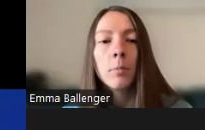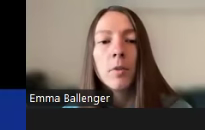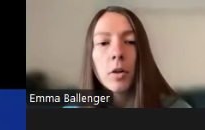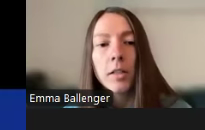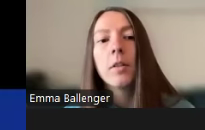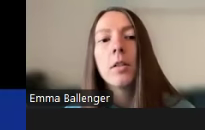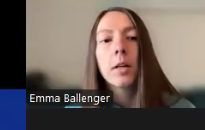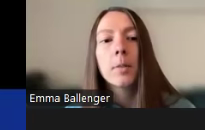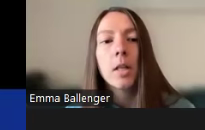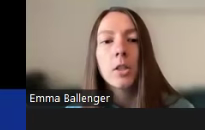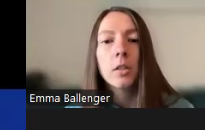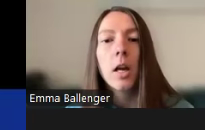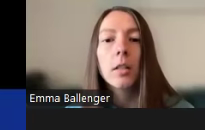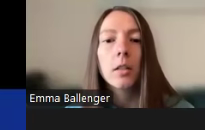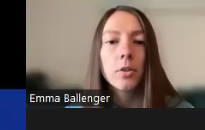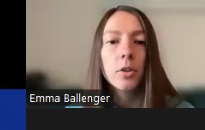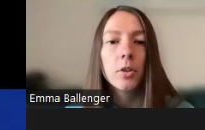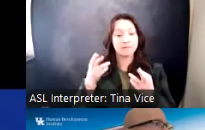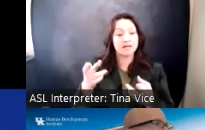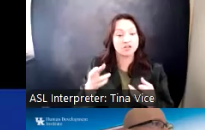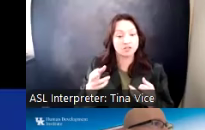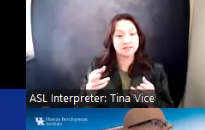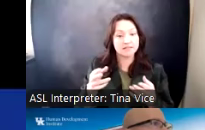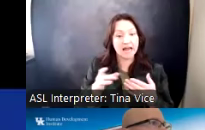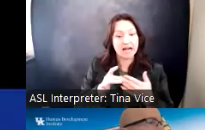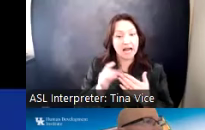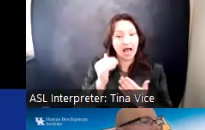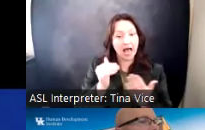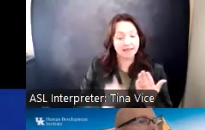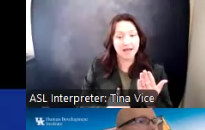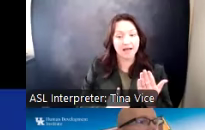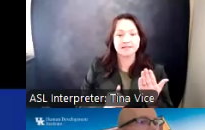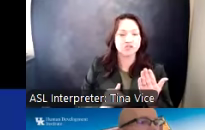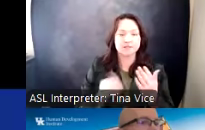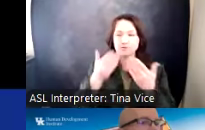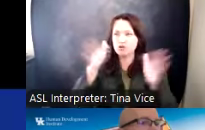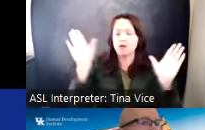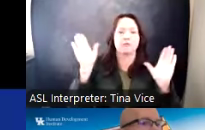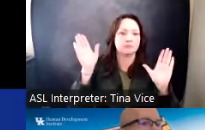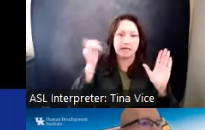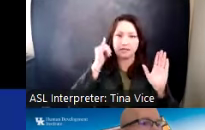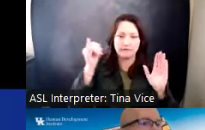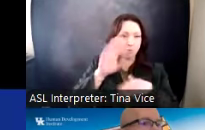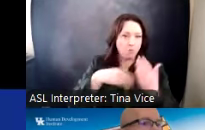activity recommendations and guidelines are kind of just a blanket statement for all people. Um 150 minutes of moderate